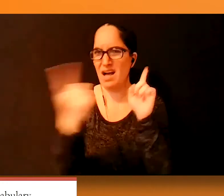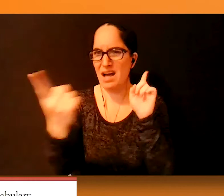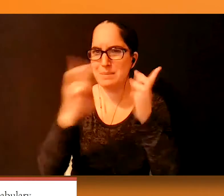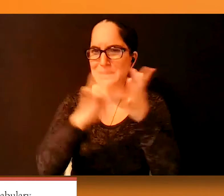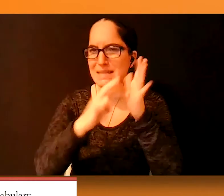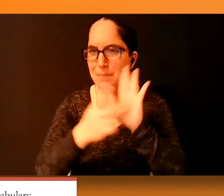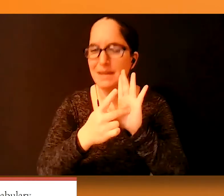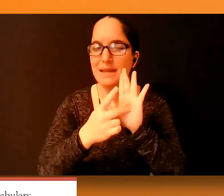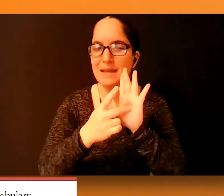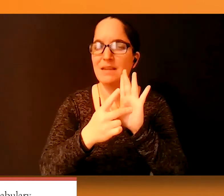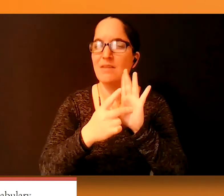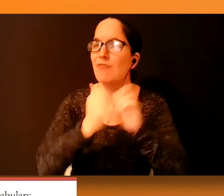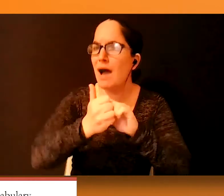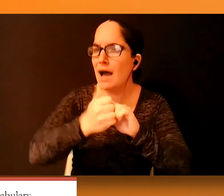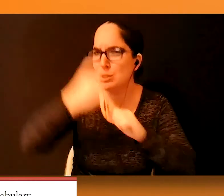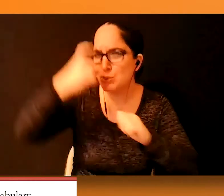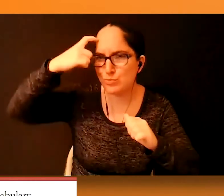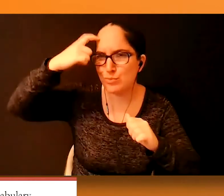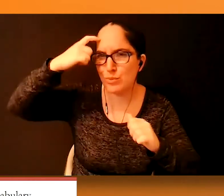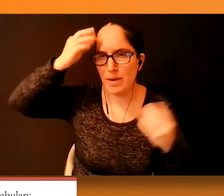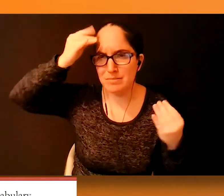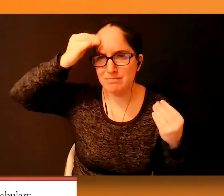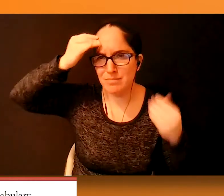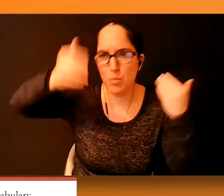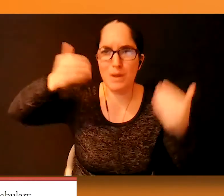So, thinking about how that's going to organize in the brain.